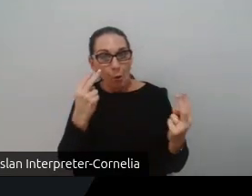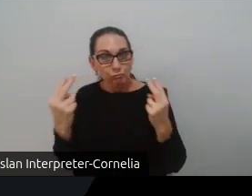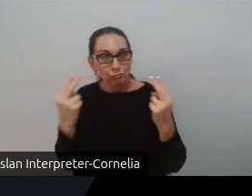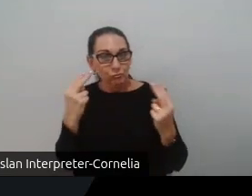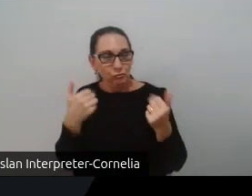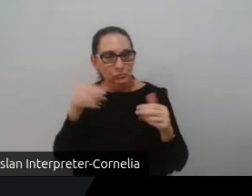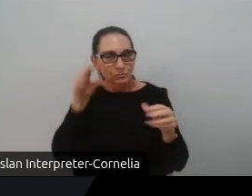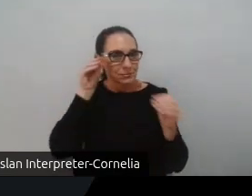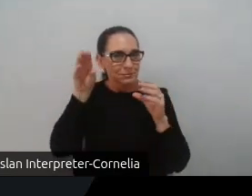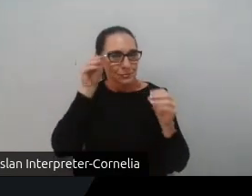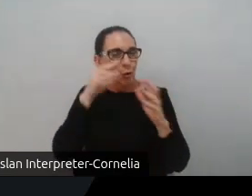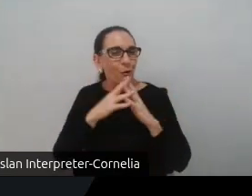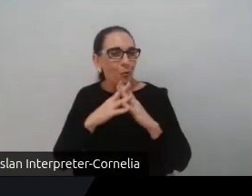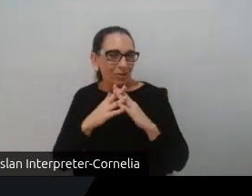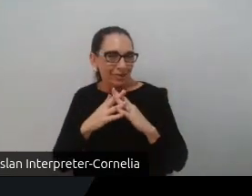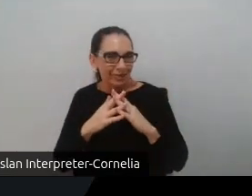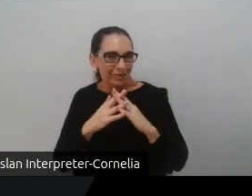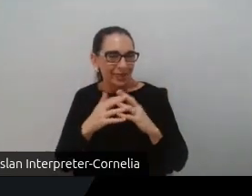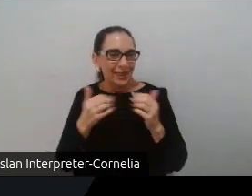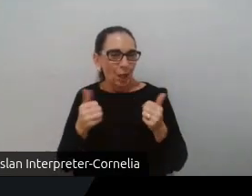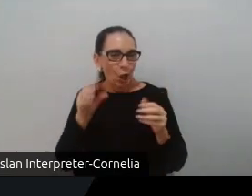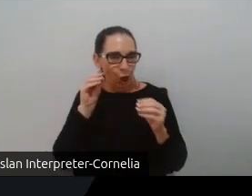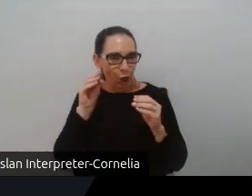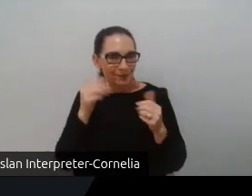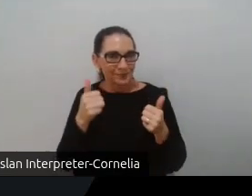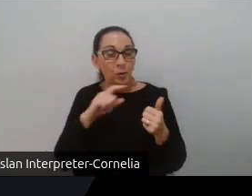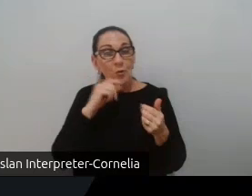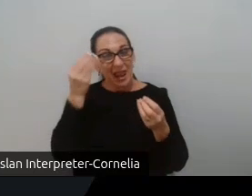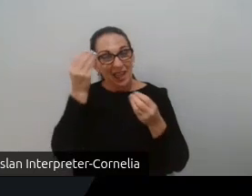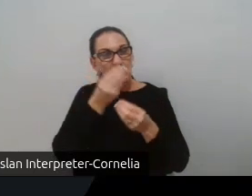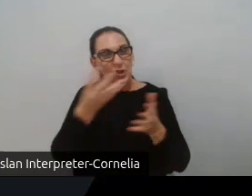useful information out of this and yeah, we'll let you know when the recording is available. So,